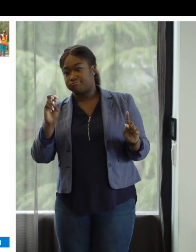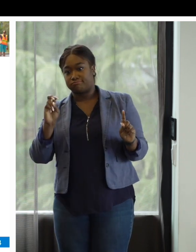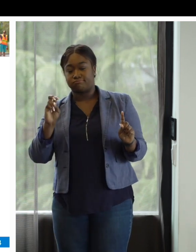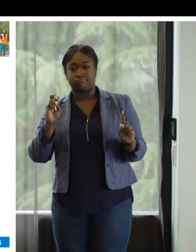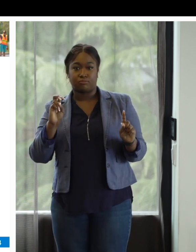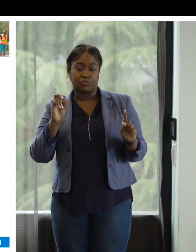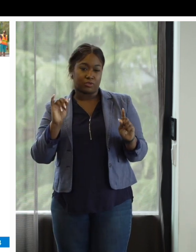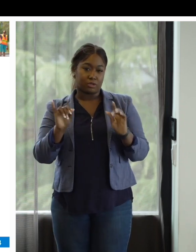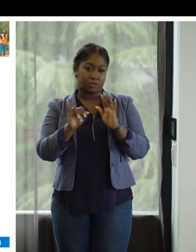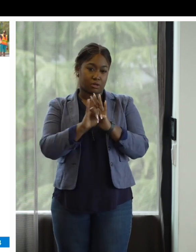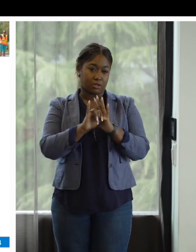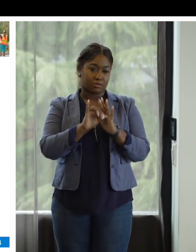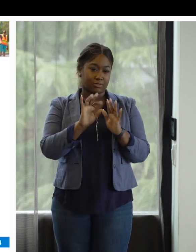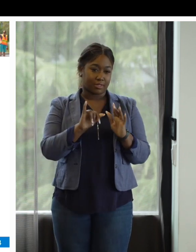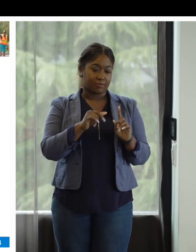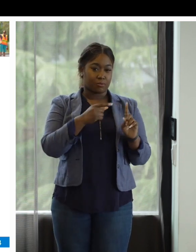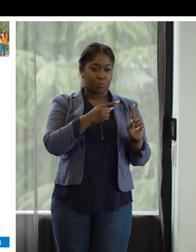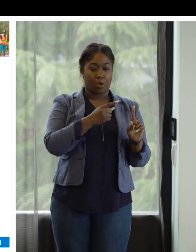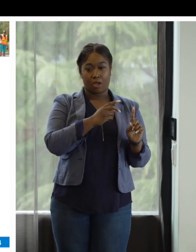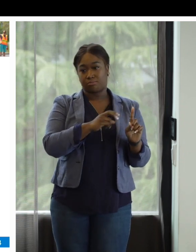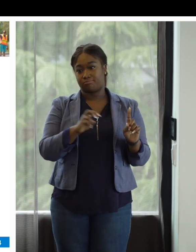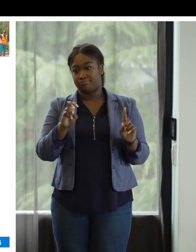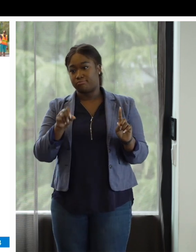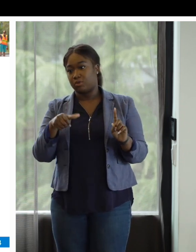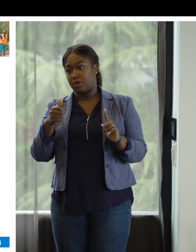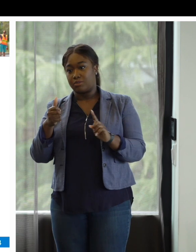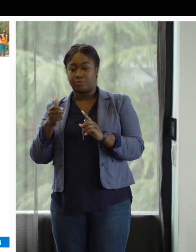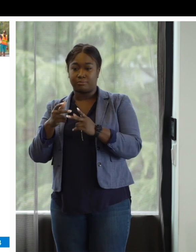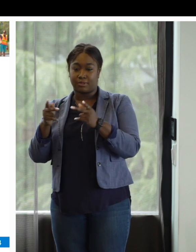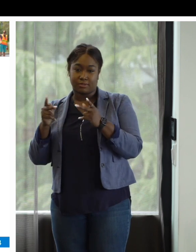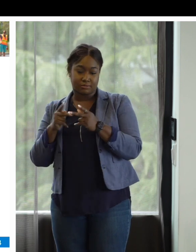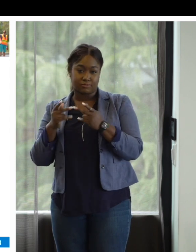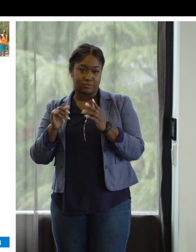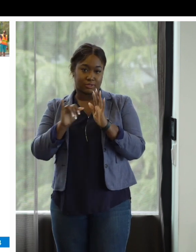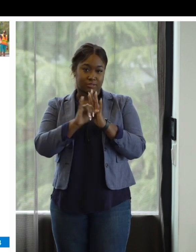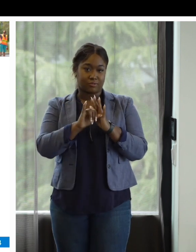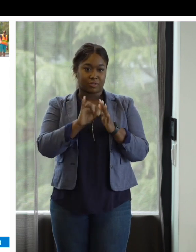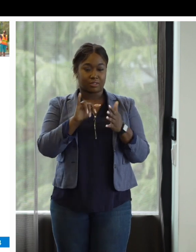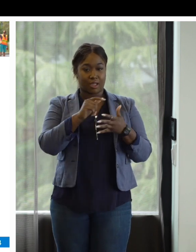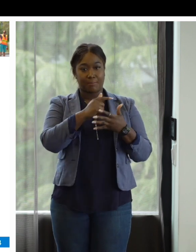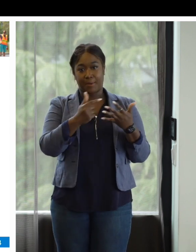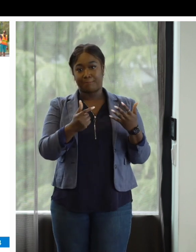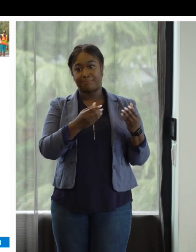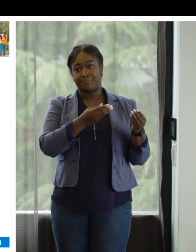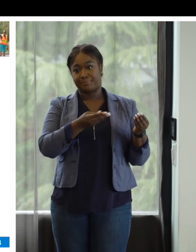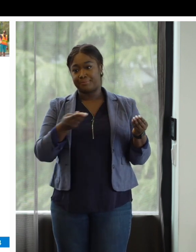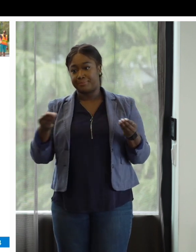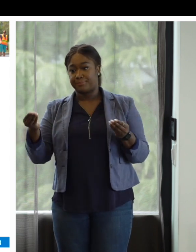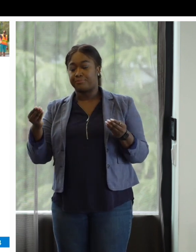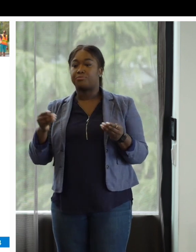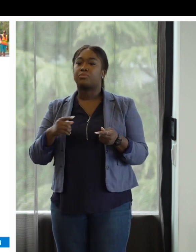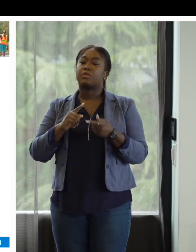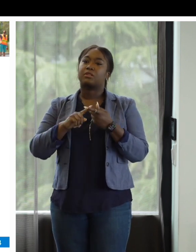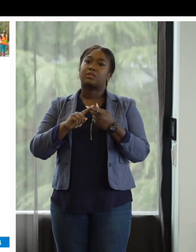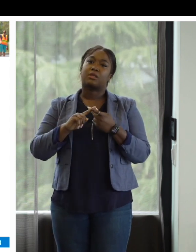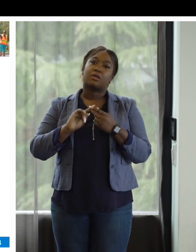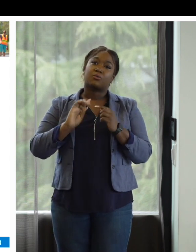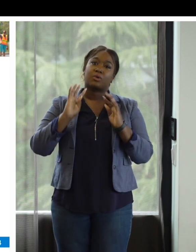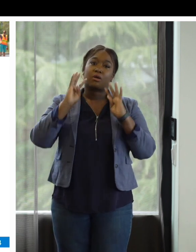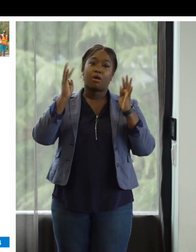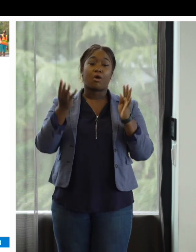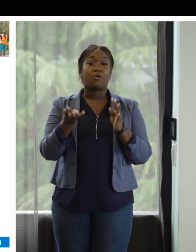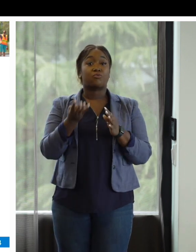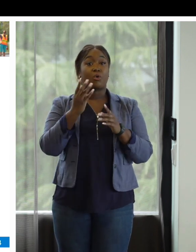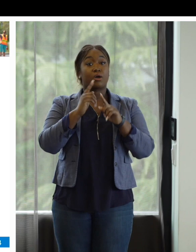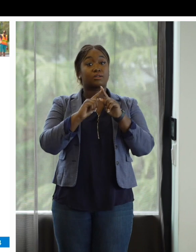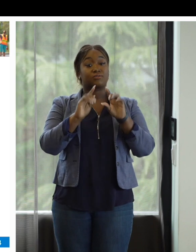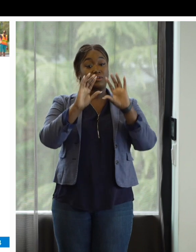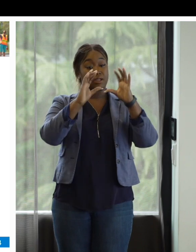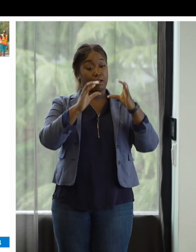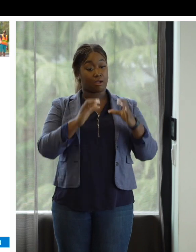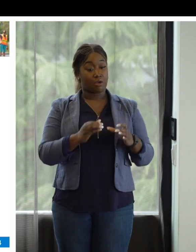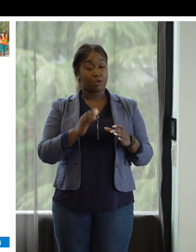with four groups or categories that would define those standards in.